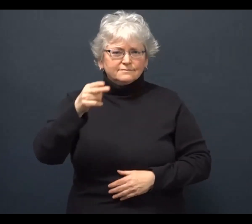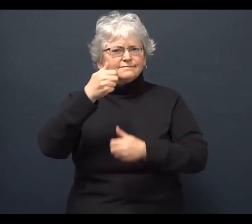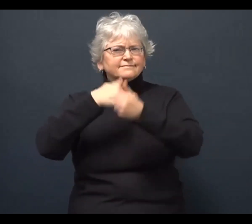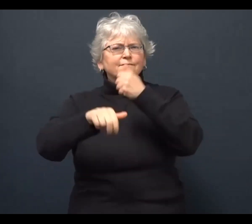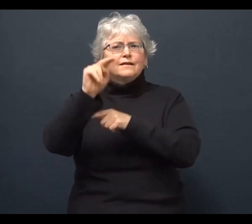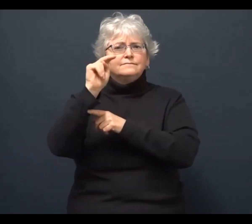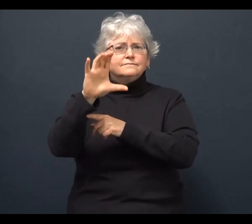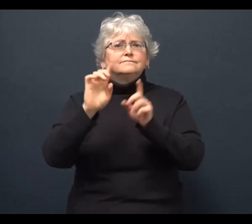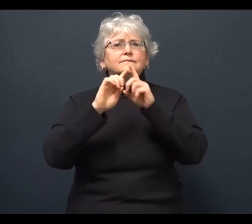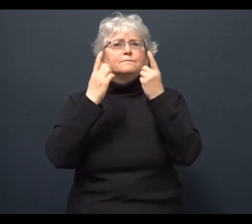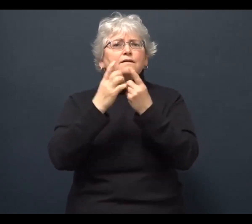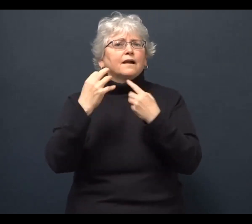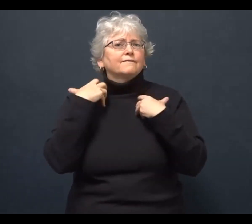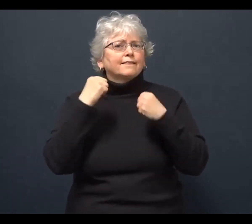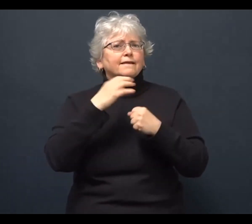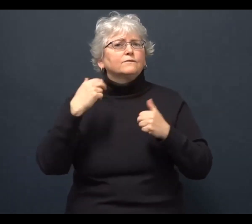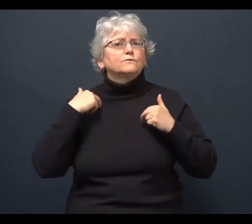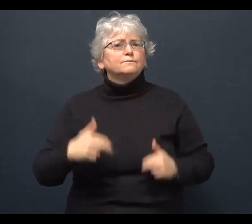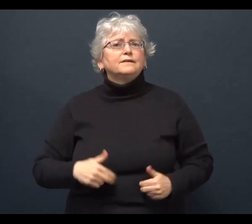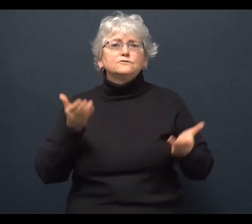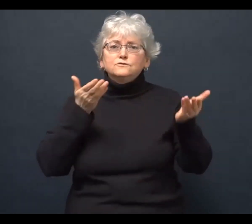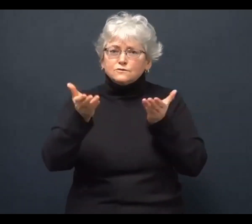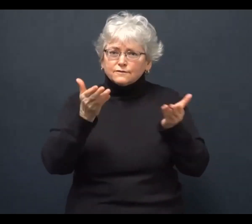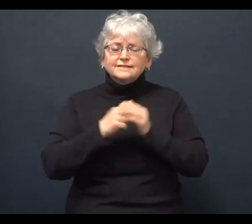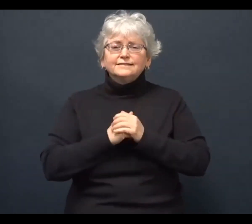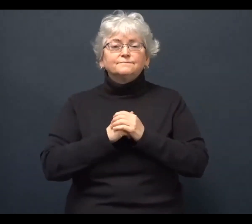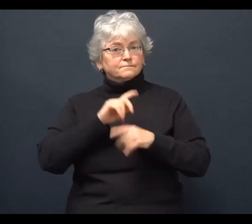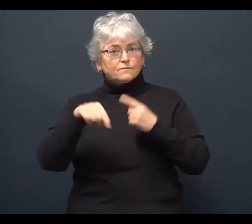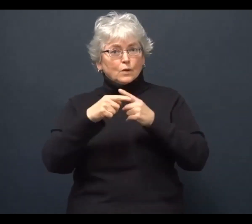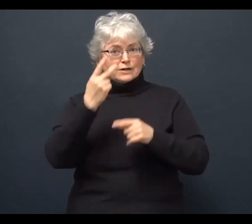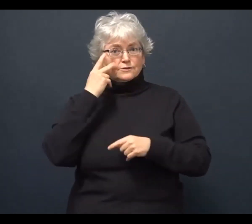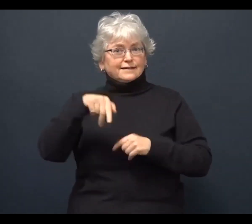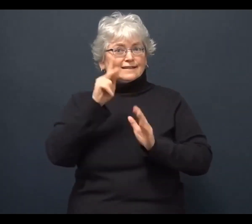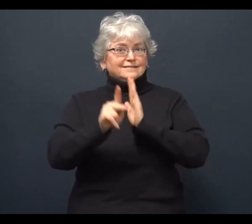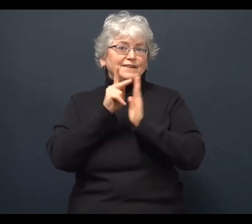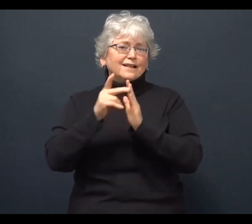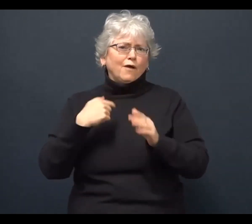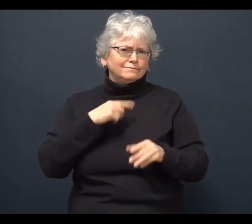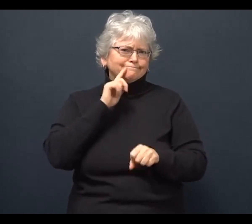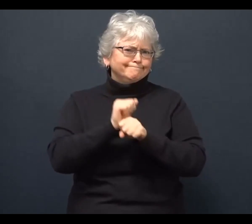hearing within the North Carolina Department of Health and Human Services. as you're viewing this